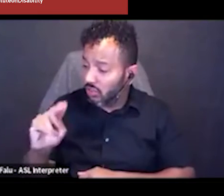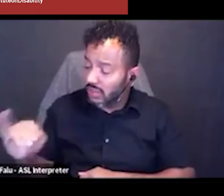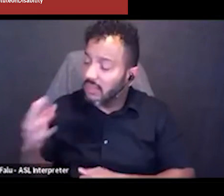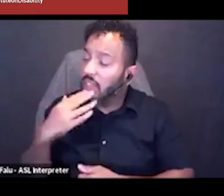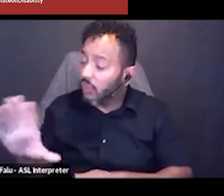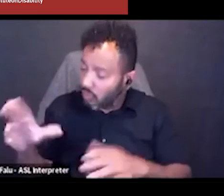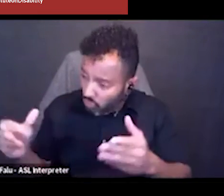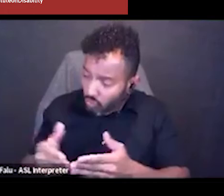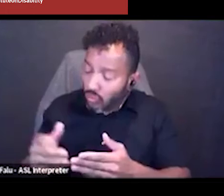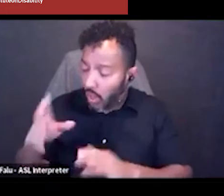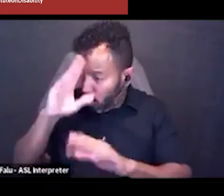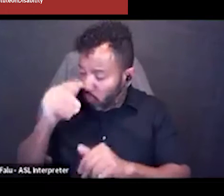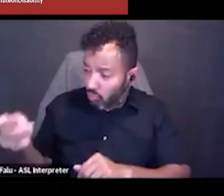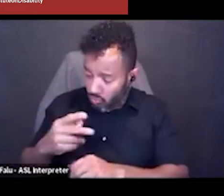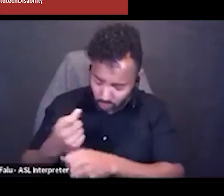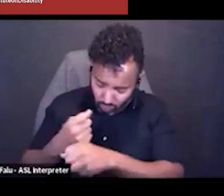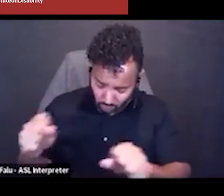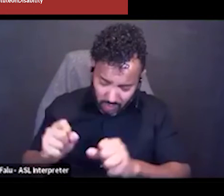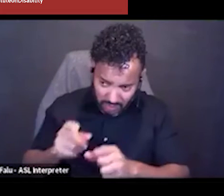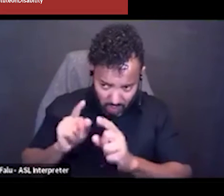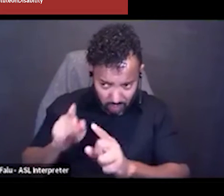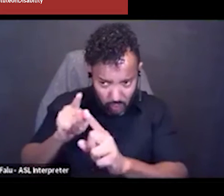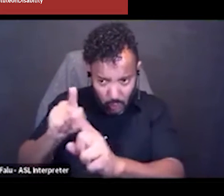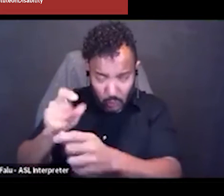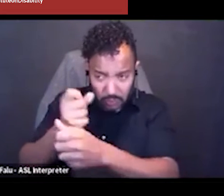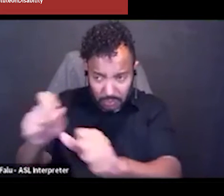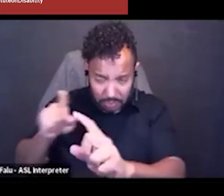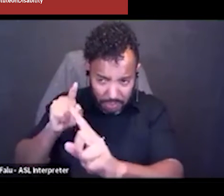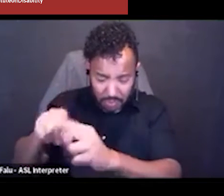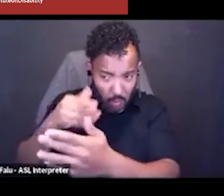and concerns for the people of your community.